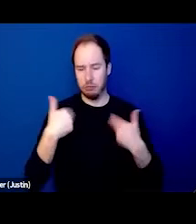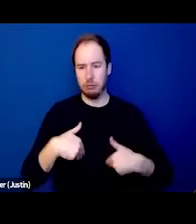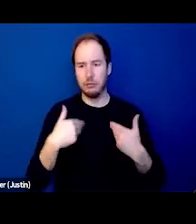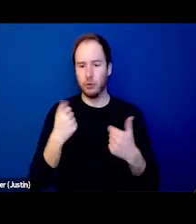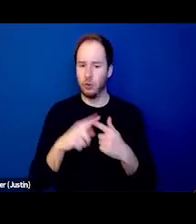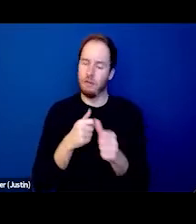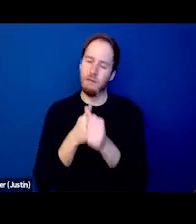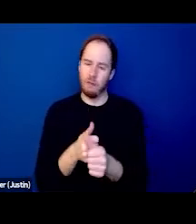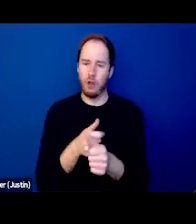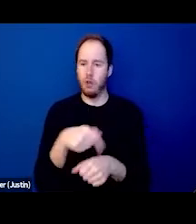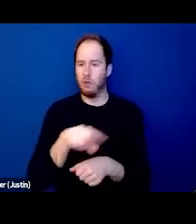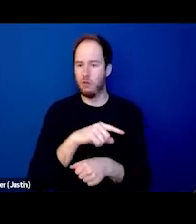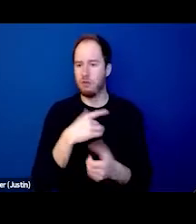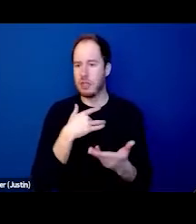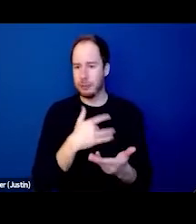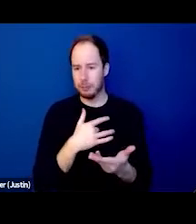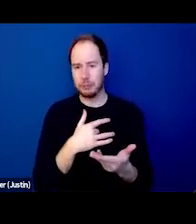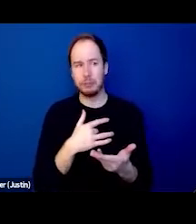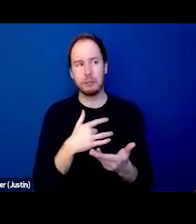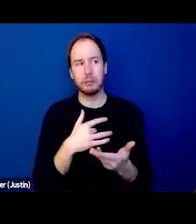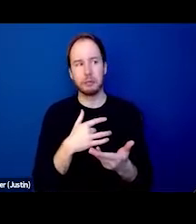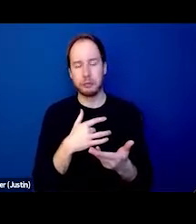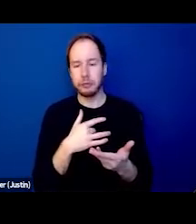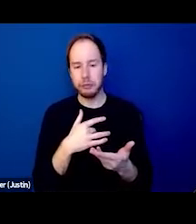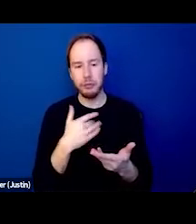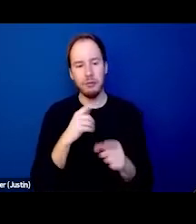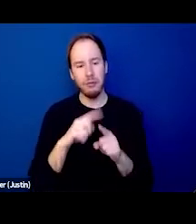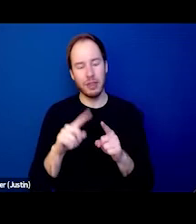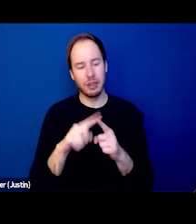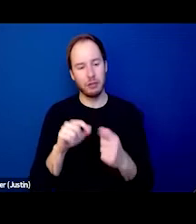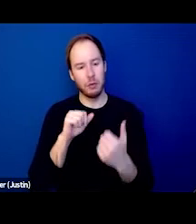and use these practices when we work